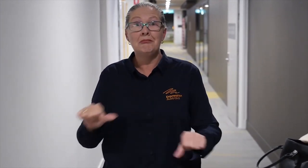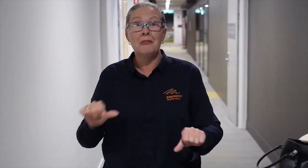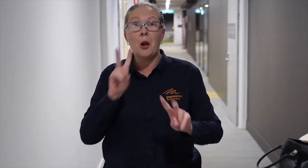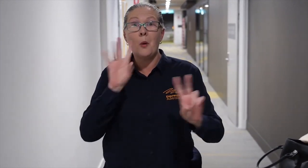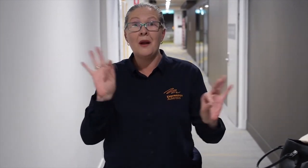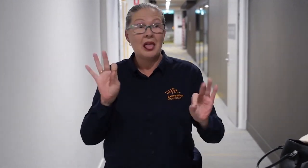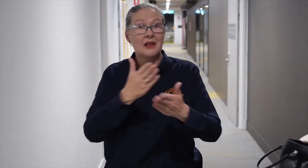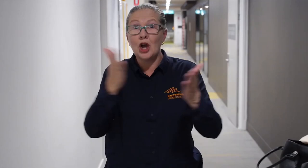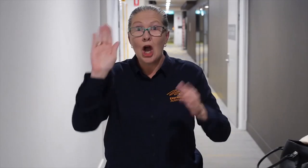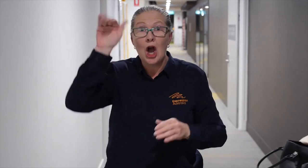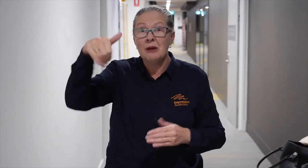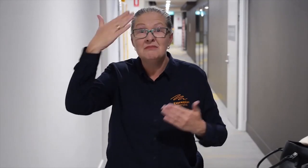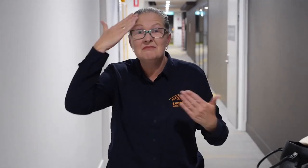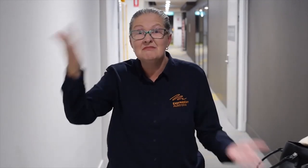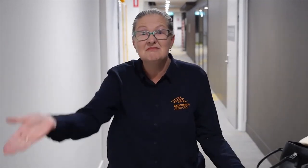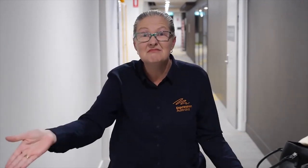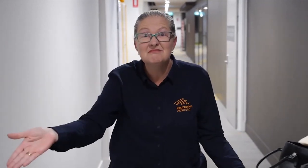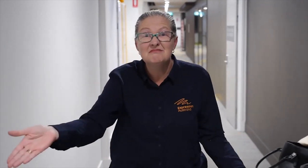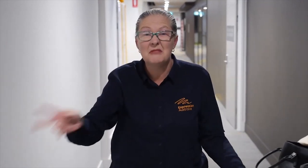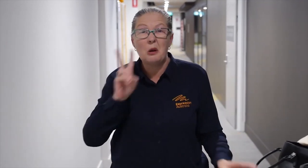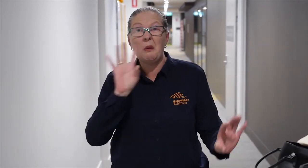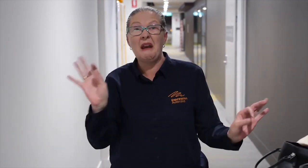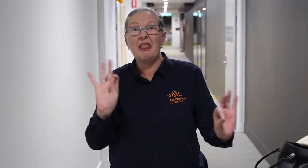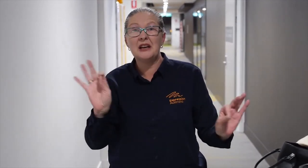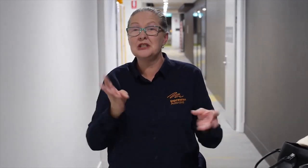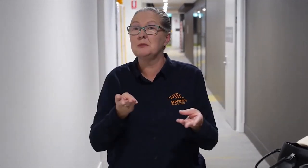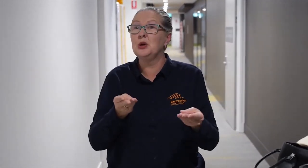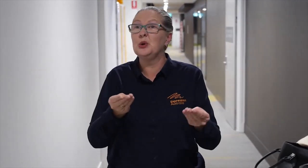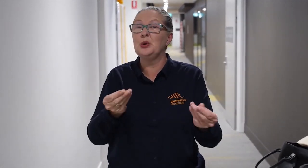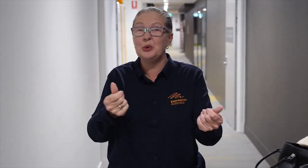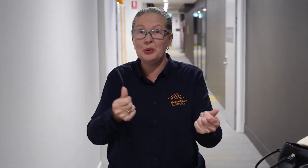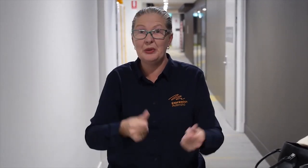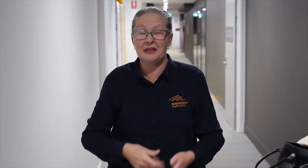To the viewers at home, it all would’ve looked seamless.